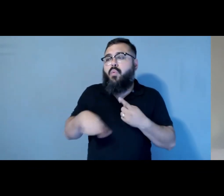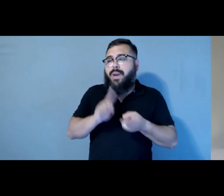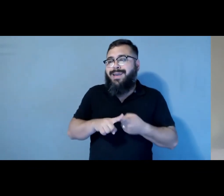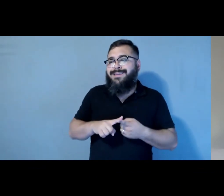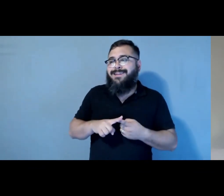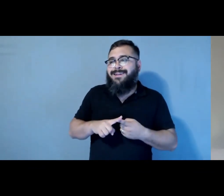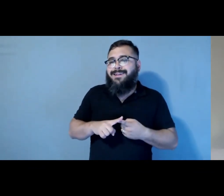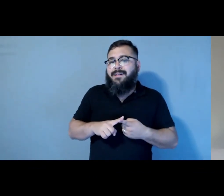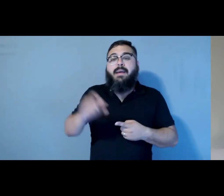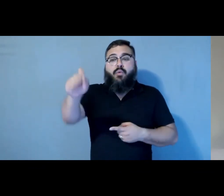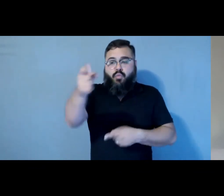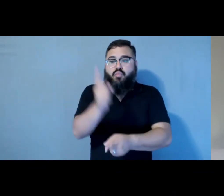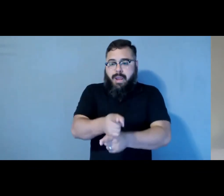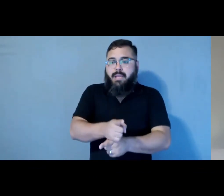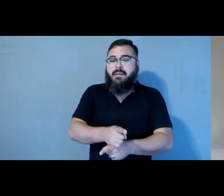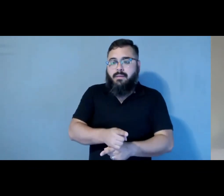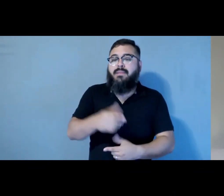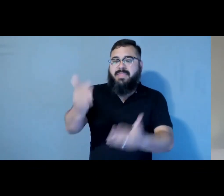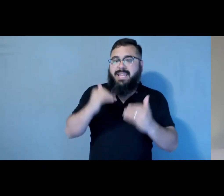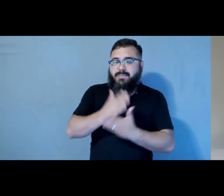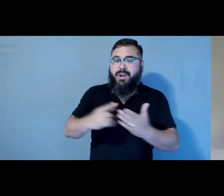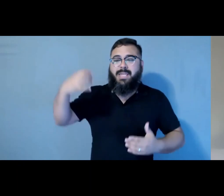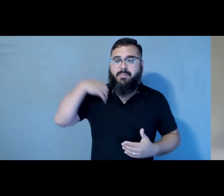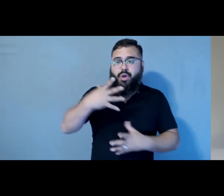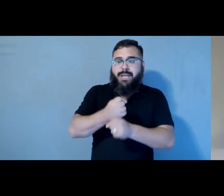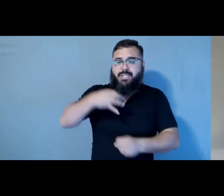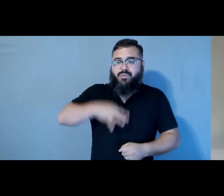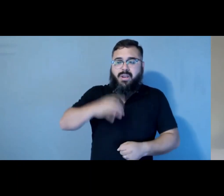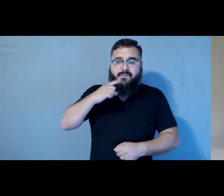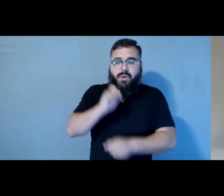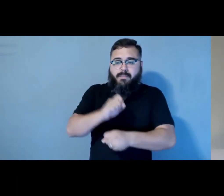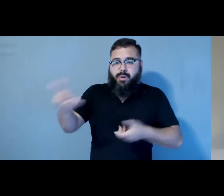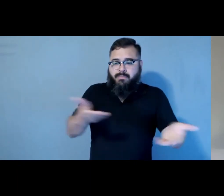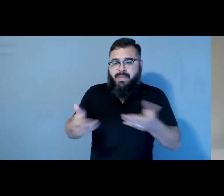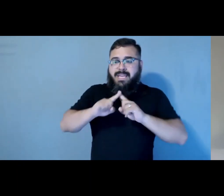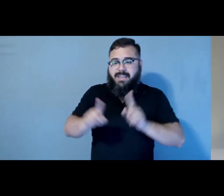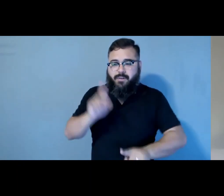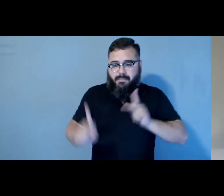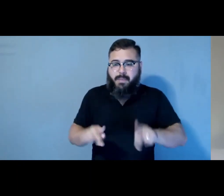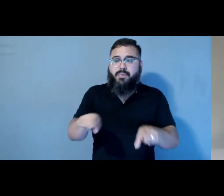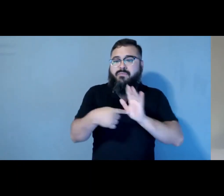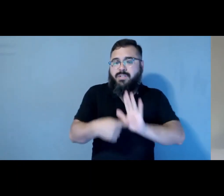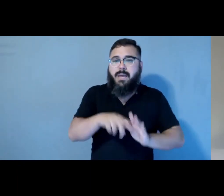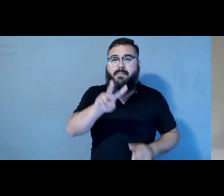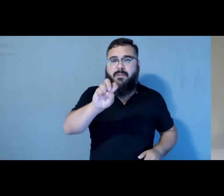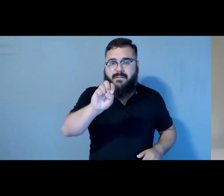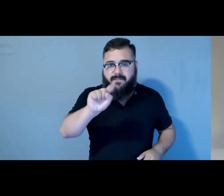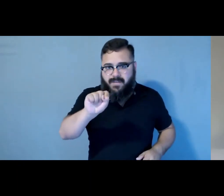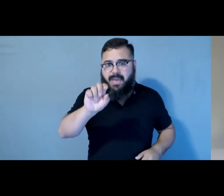yeah, so if the employer, the next piece is the employer gets credit for employing different people like veterans who, people that use food stamps or disabilities.